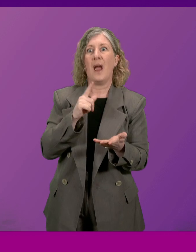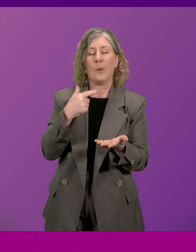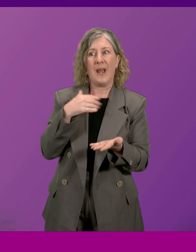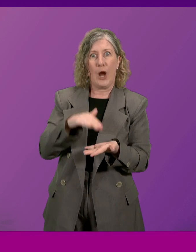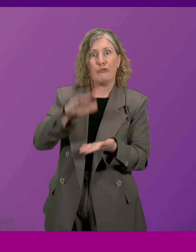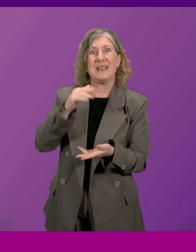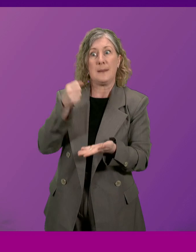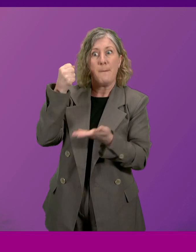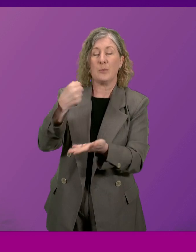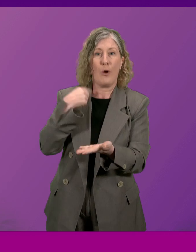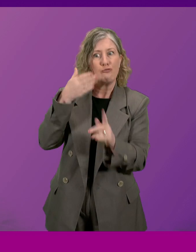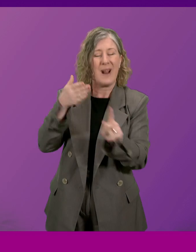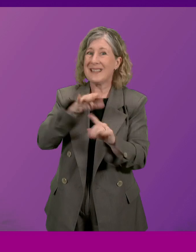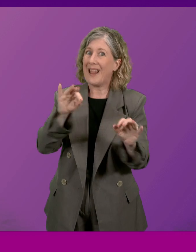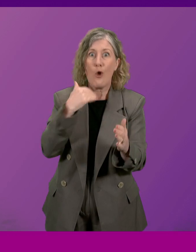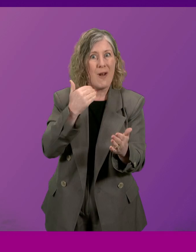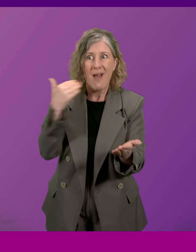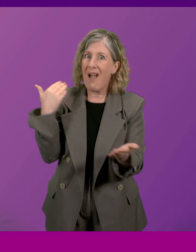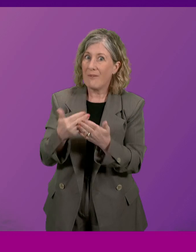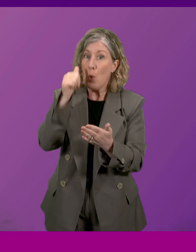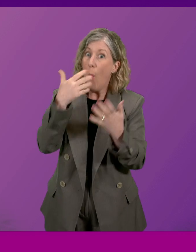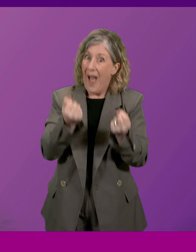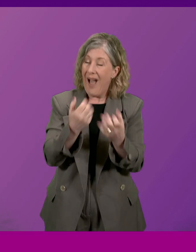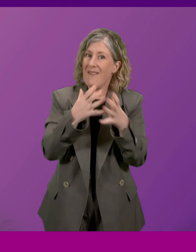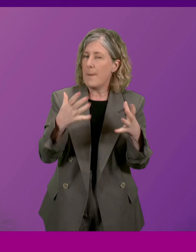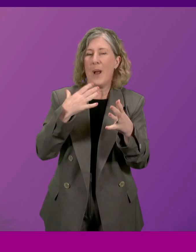put in a commitment to ensure that we can encourage and motivate more house